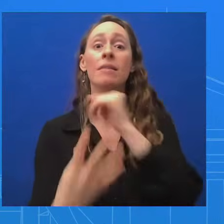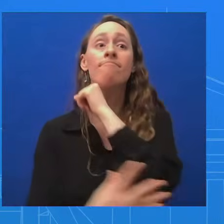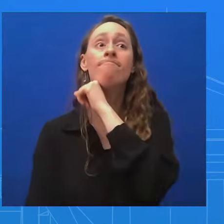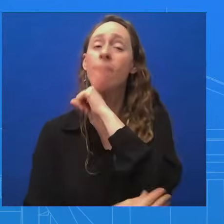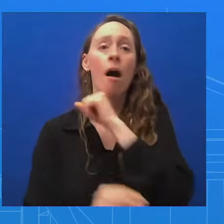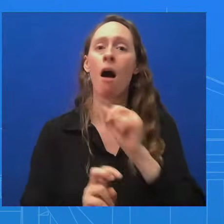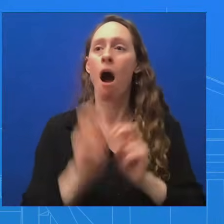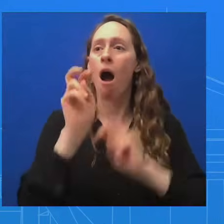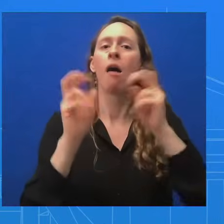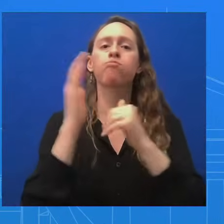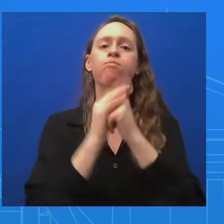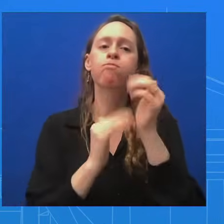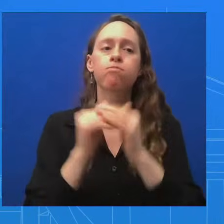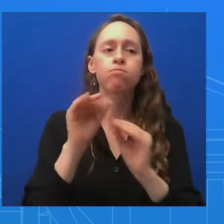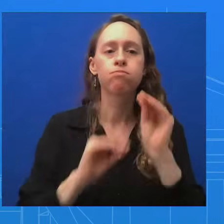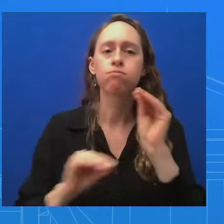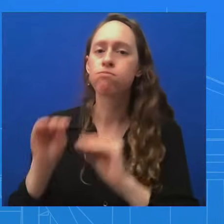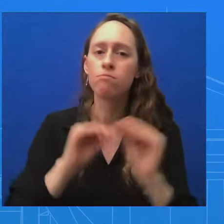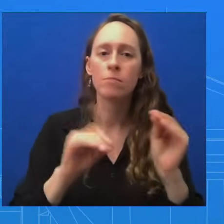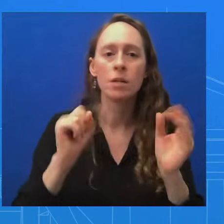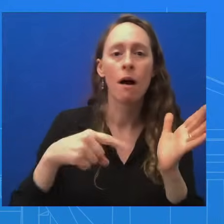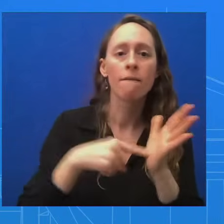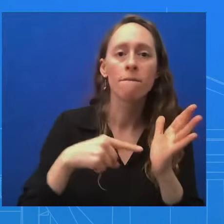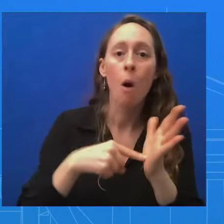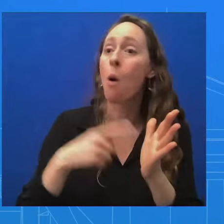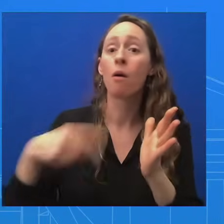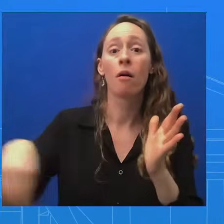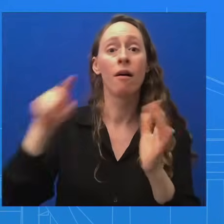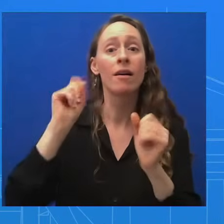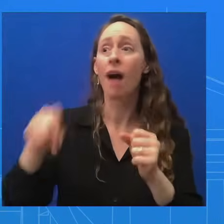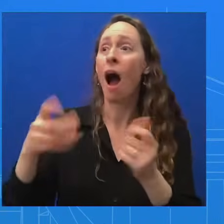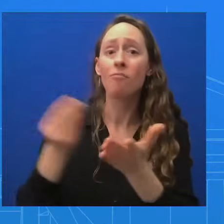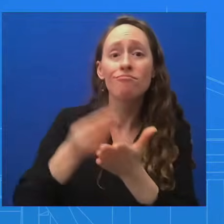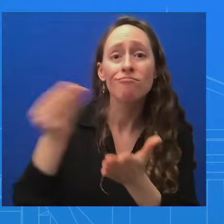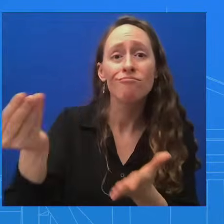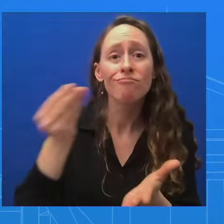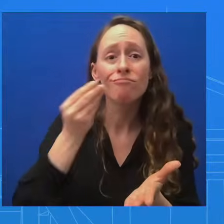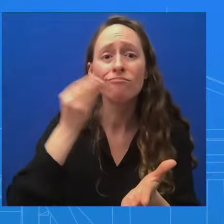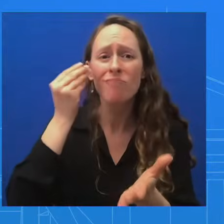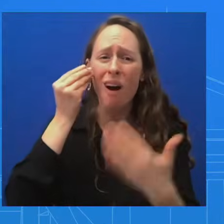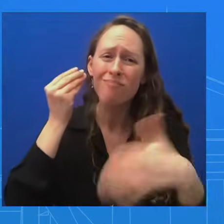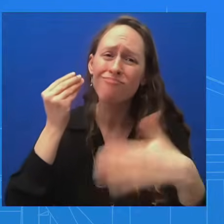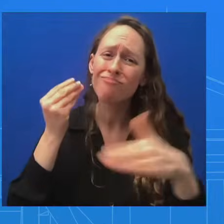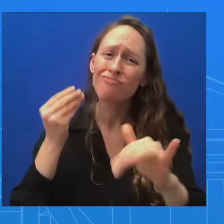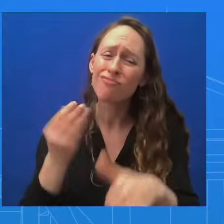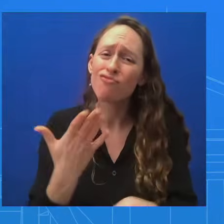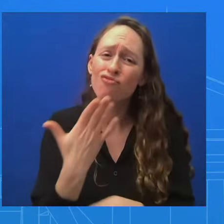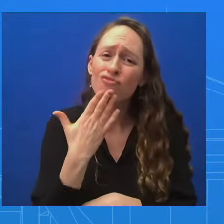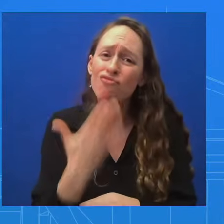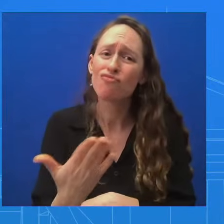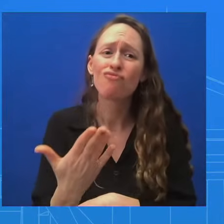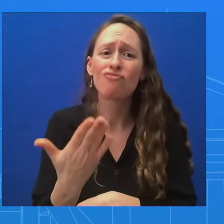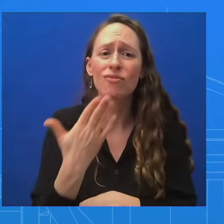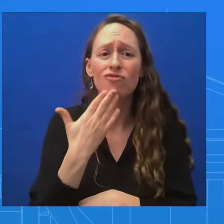So, it is a welcome step forward. And we believe Congress should pass it. All right, guys. We'll see you on Monday. Thank you, everybody.